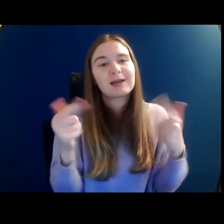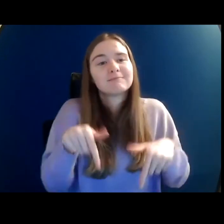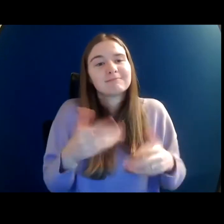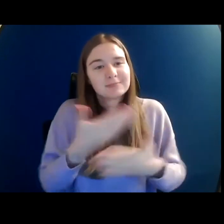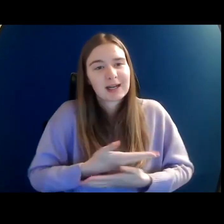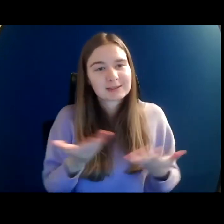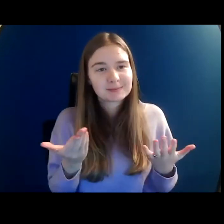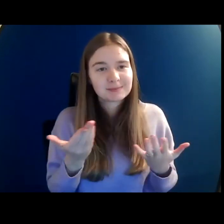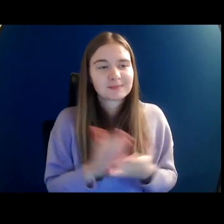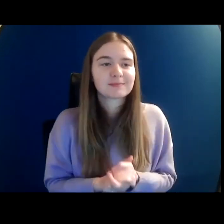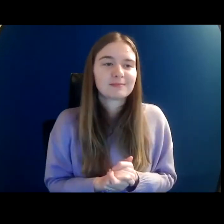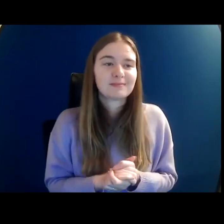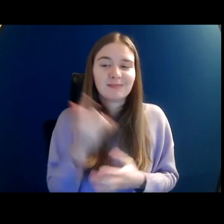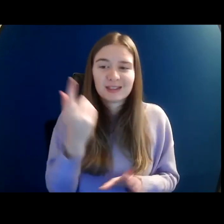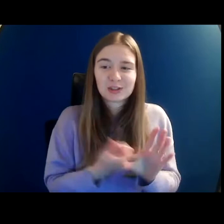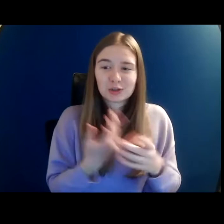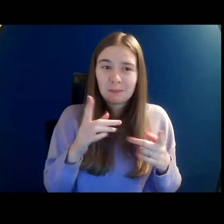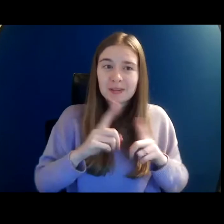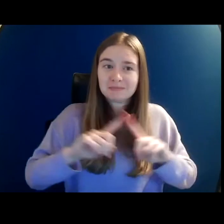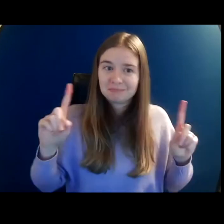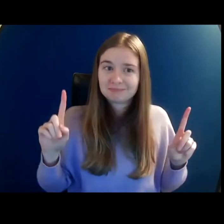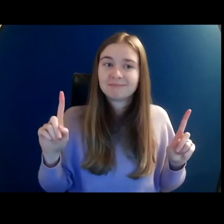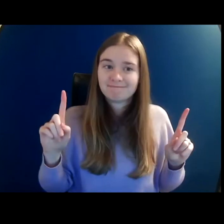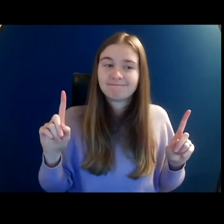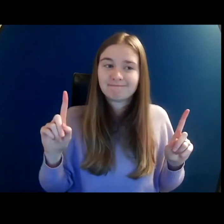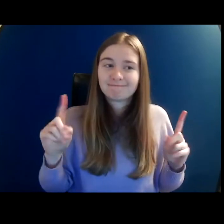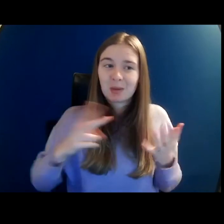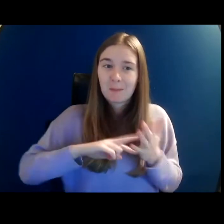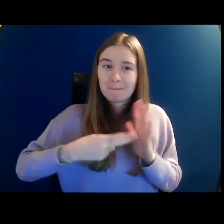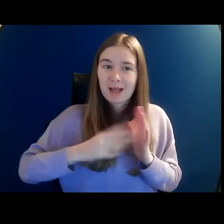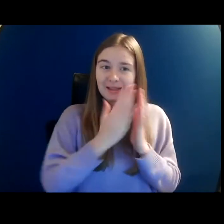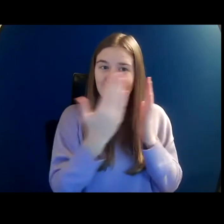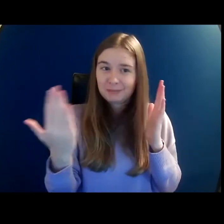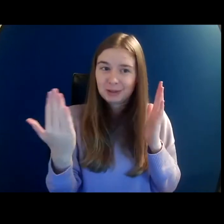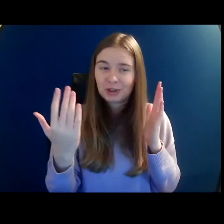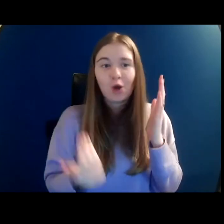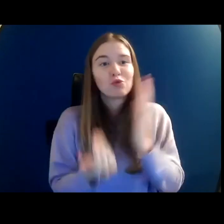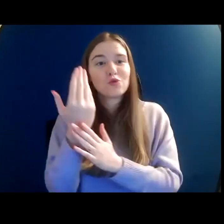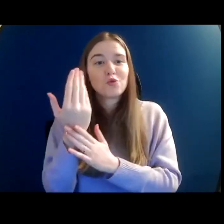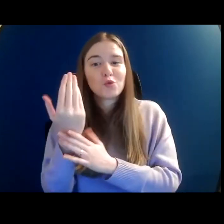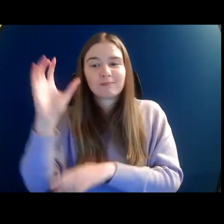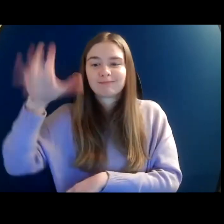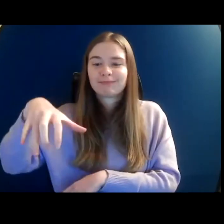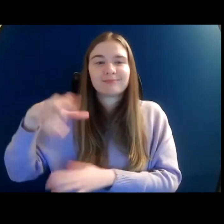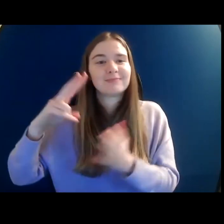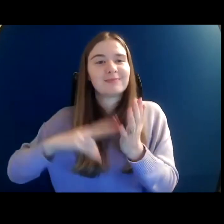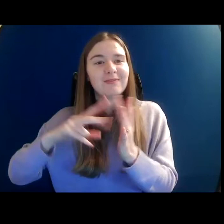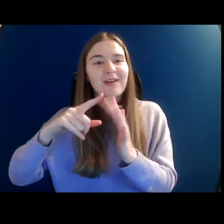It's fair to say, this year has been quite different. What was planned as an exhibition in our new venue in Venice in 2020 has instead,